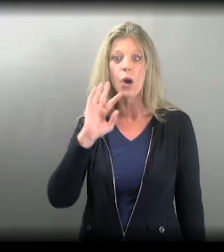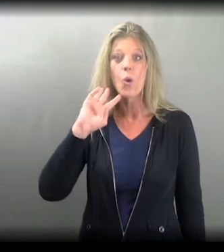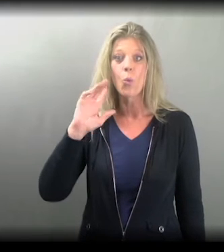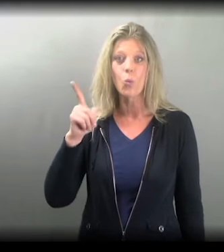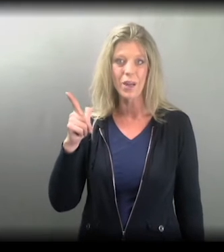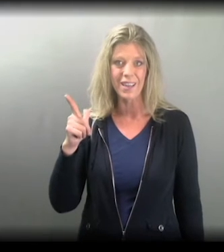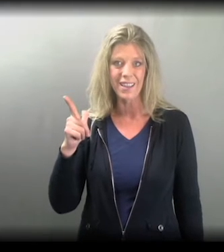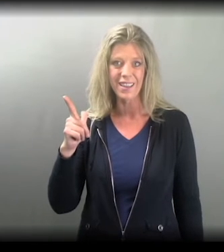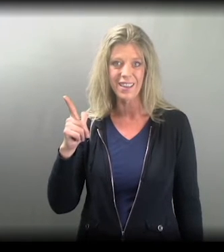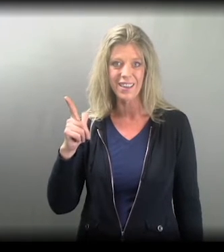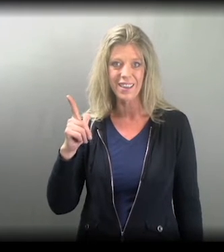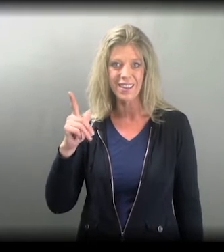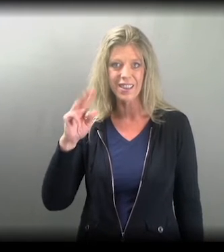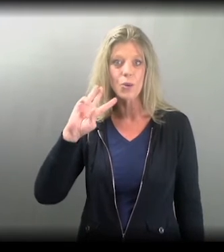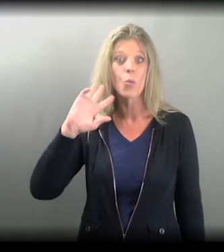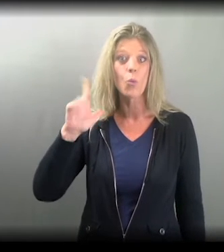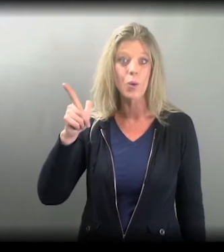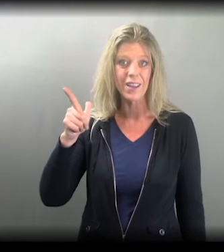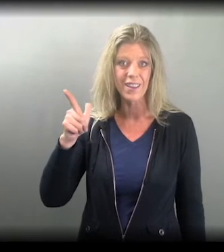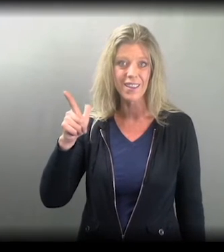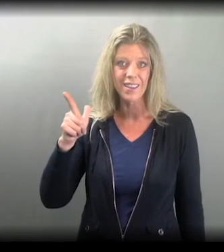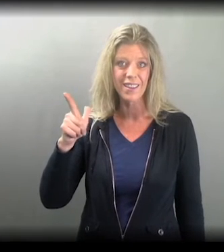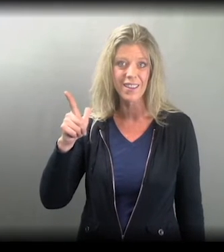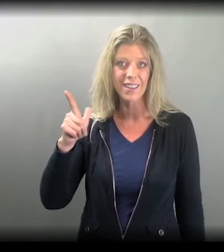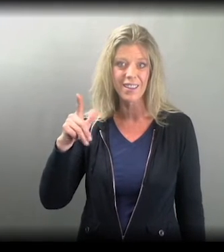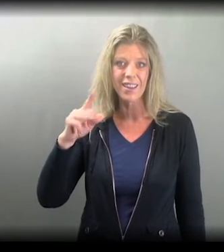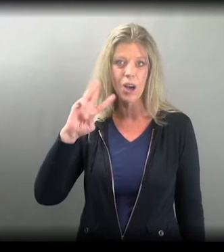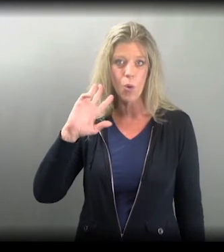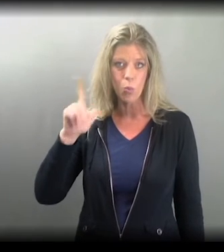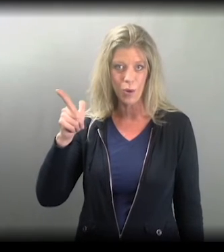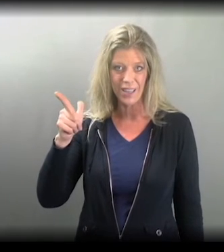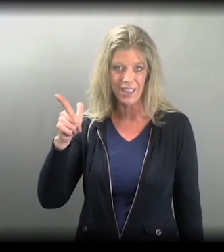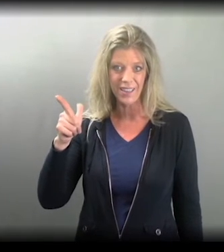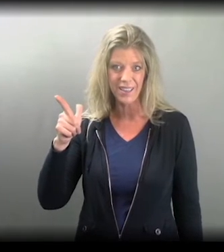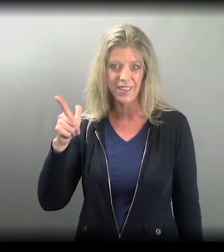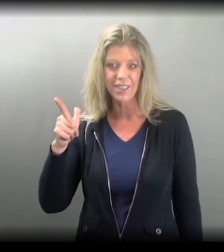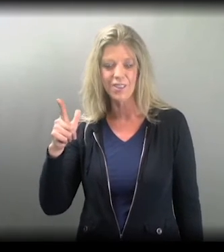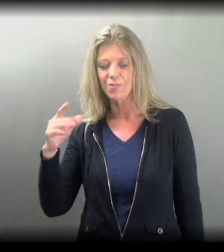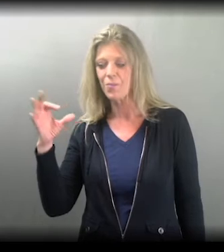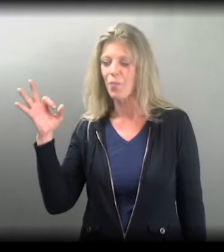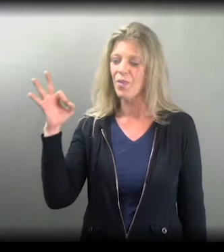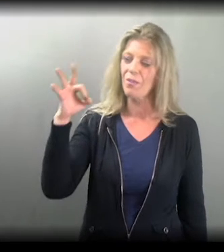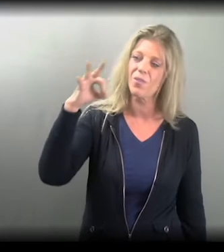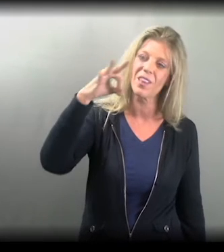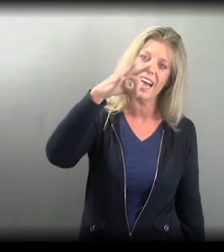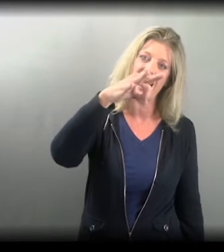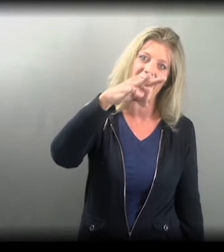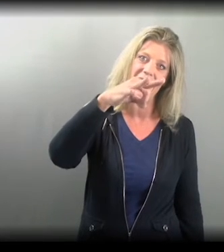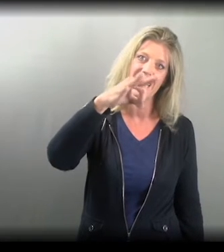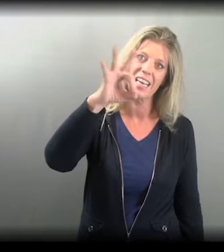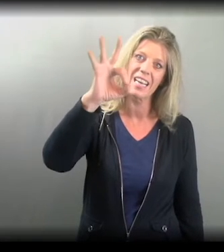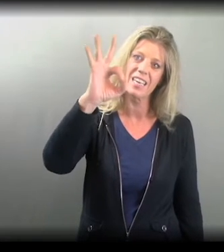WILL FLY